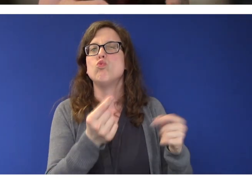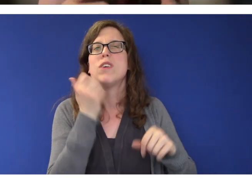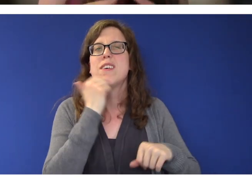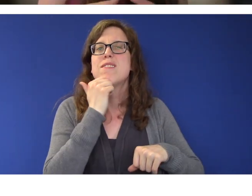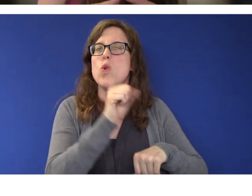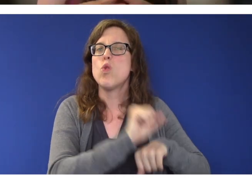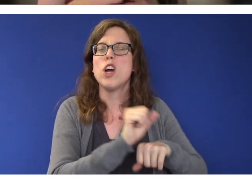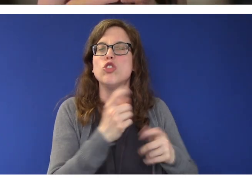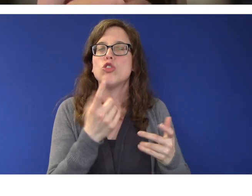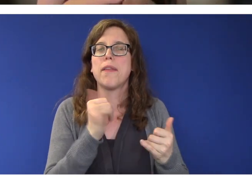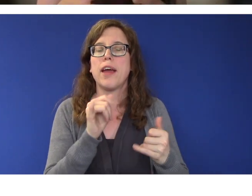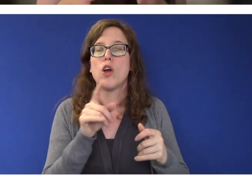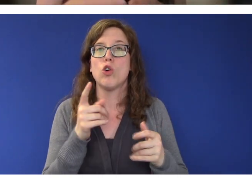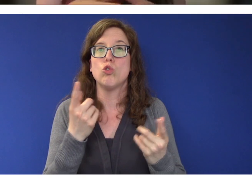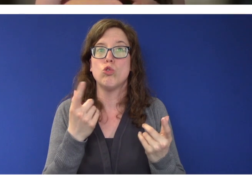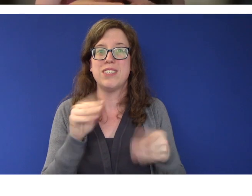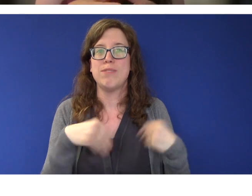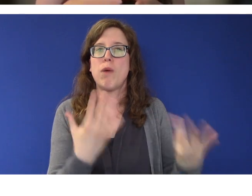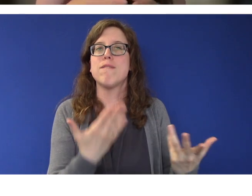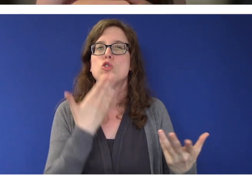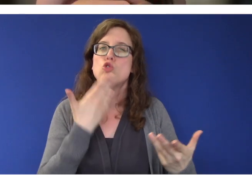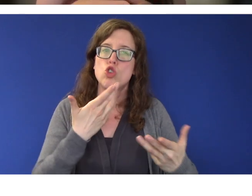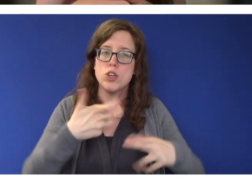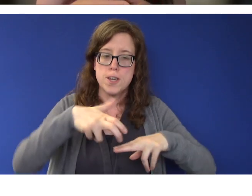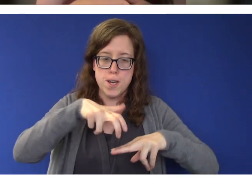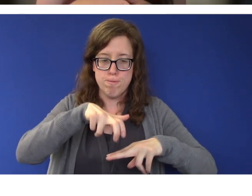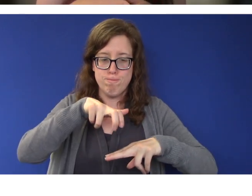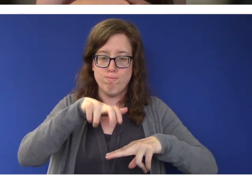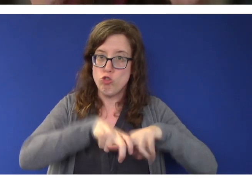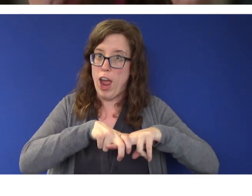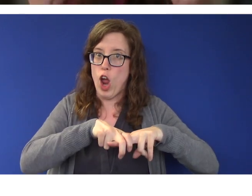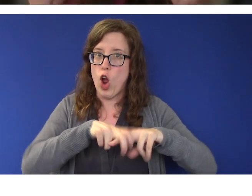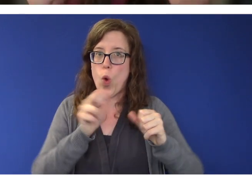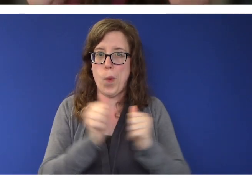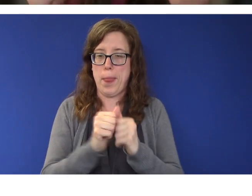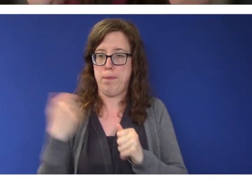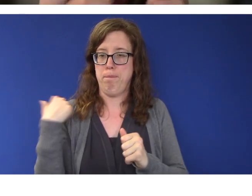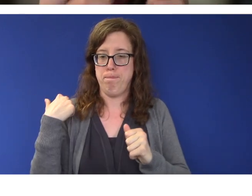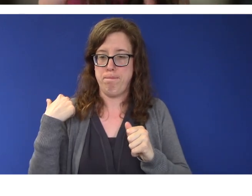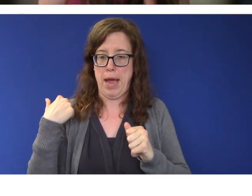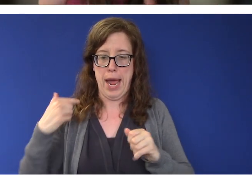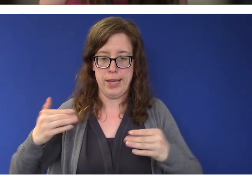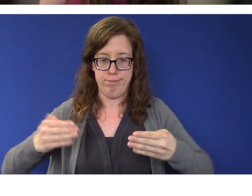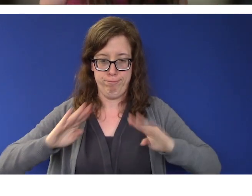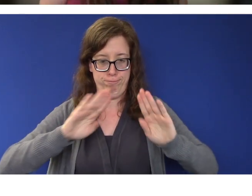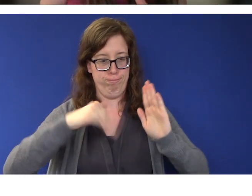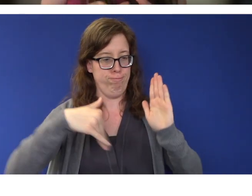making sure that the child has a good supportive chair with a back and some arm rests where